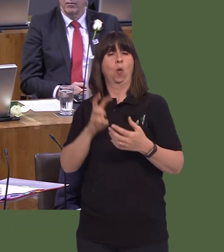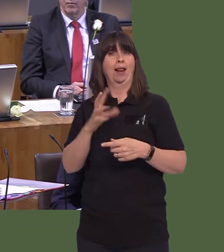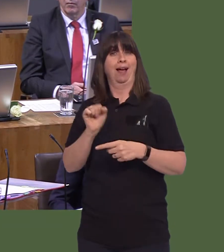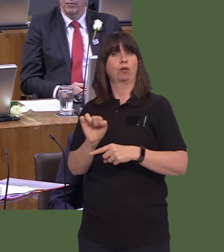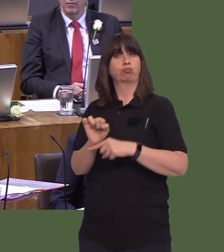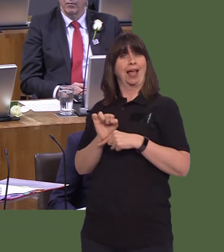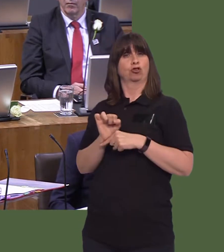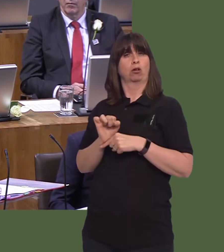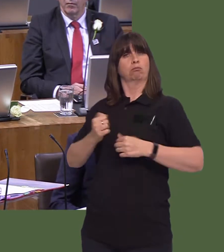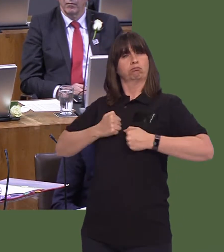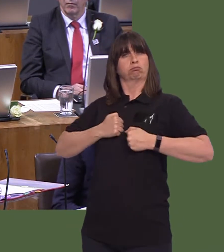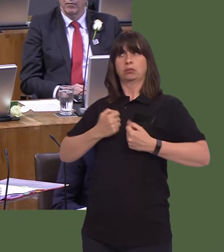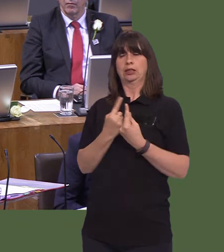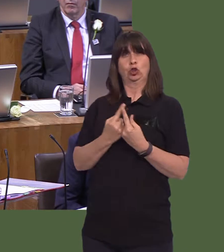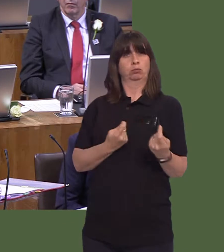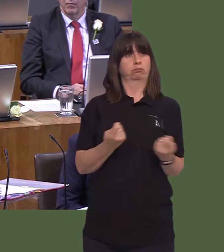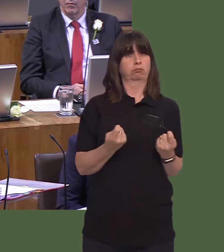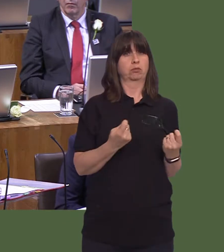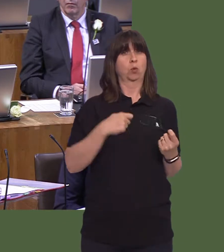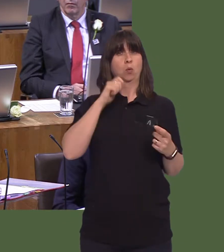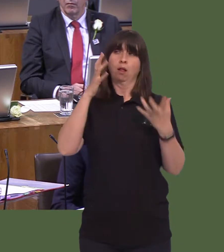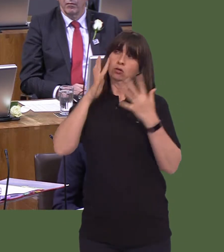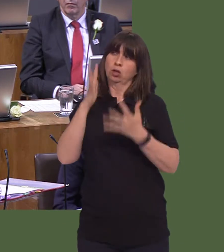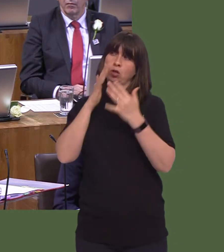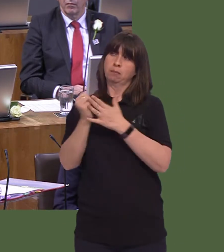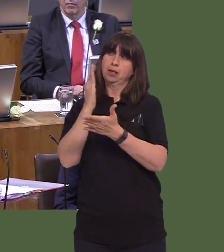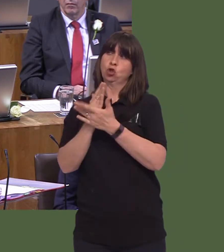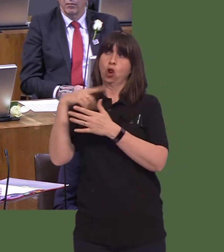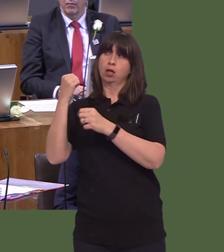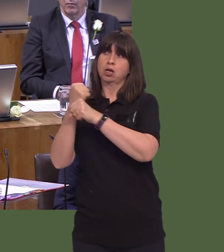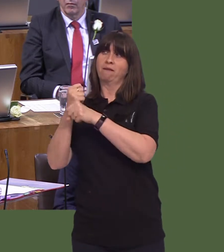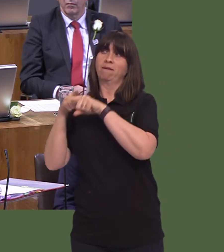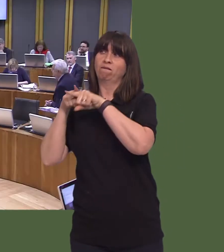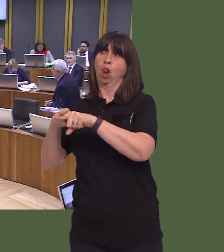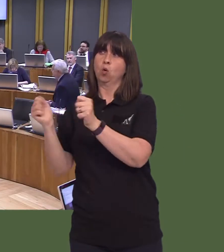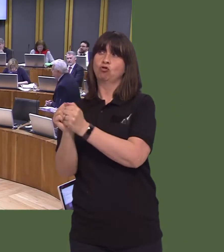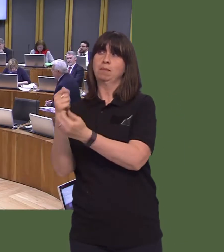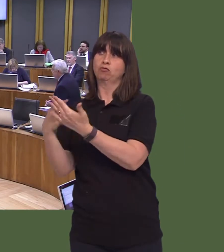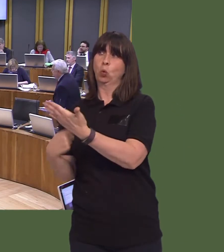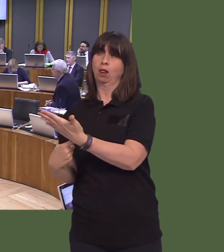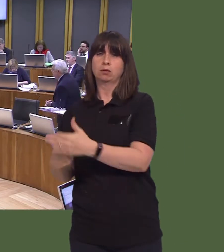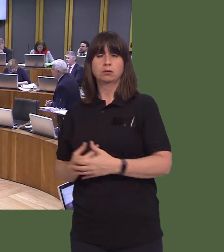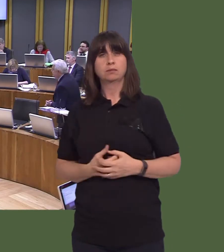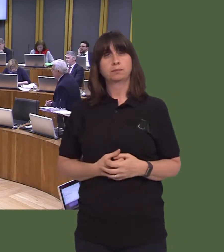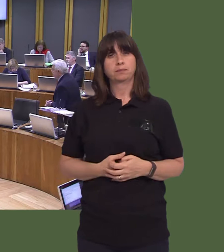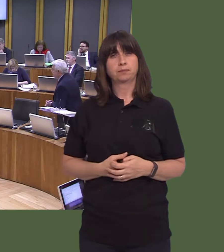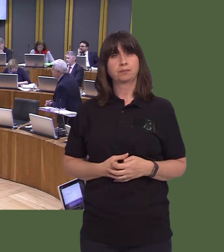We will, of course, be very vigilant in making sure that the UK Government keeps to the terms of the agreement.